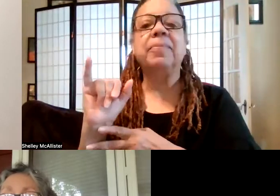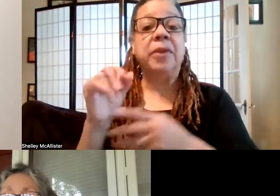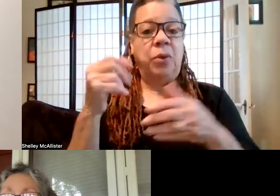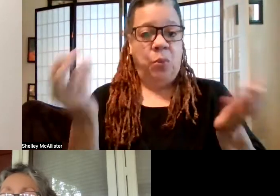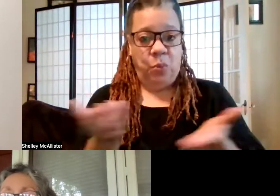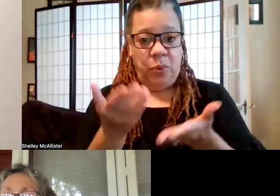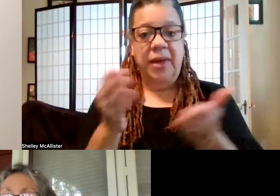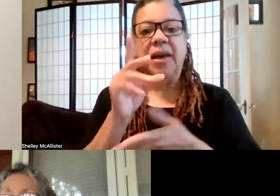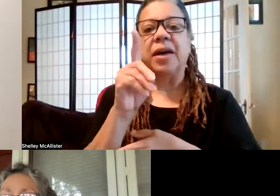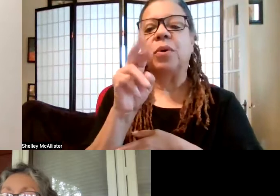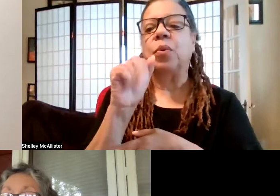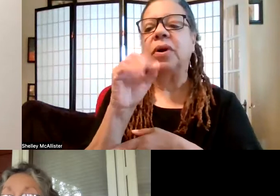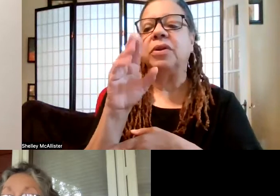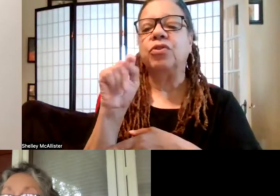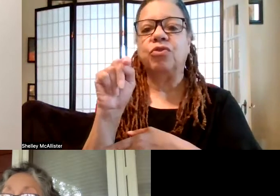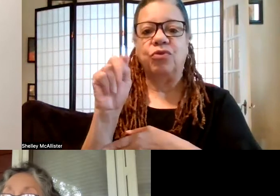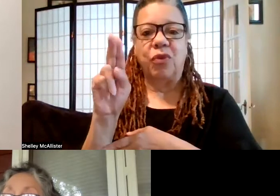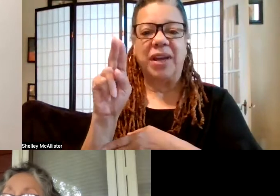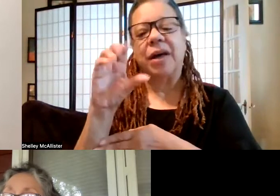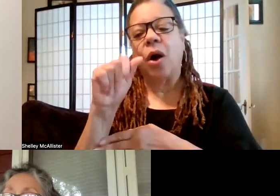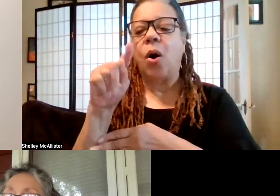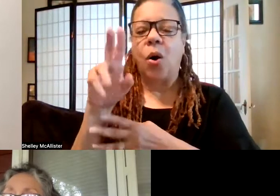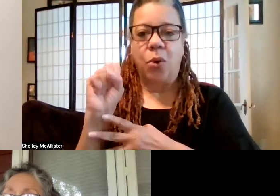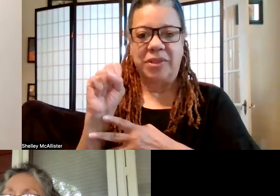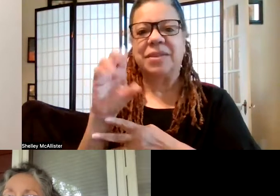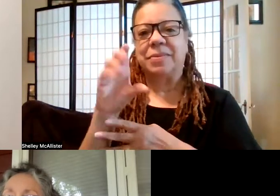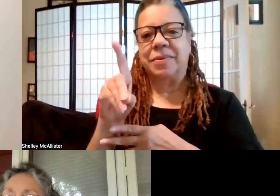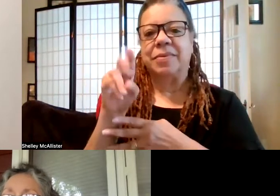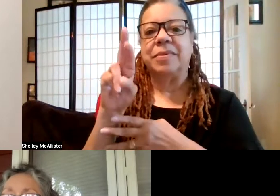that we stand by our neighbors and fellow greater Dracut community members,